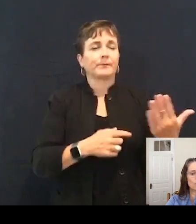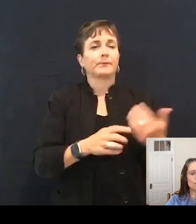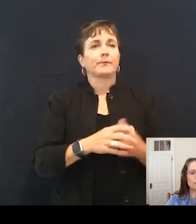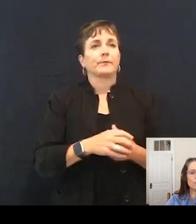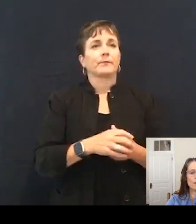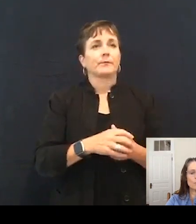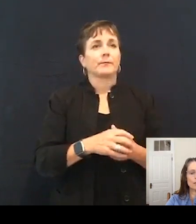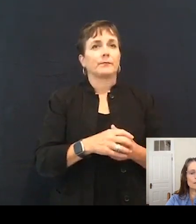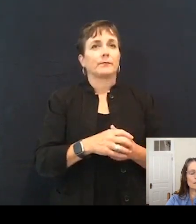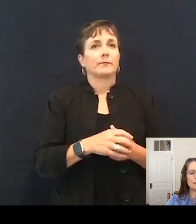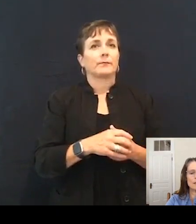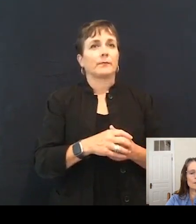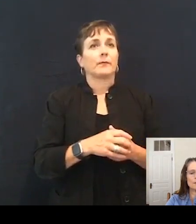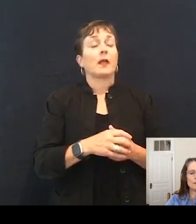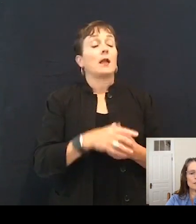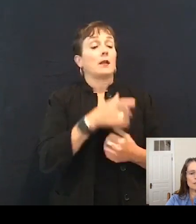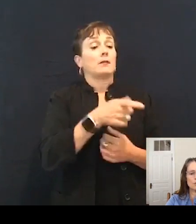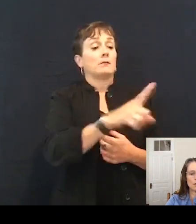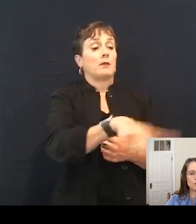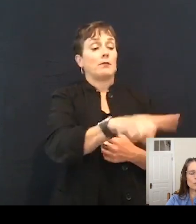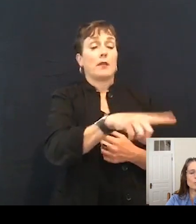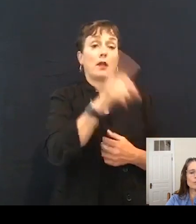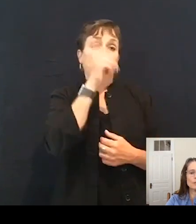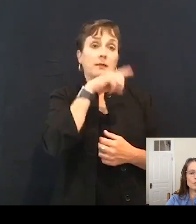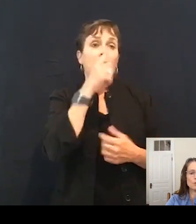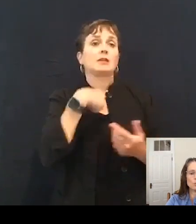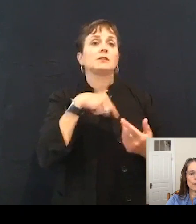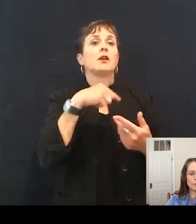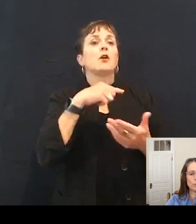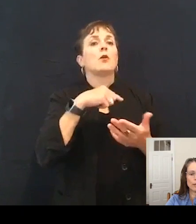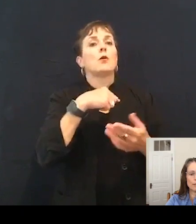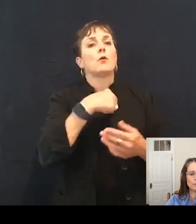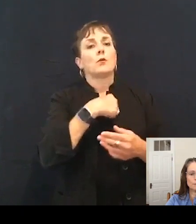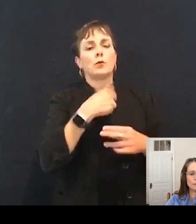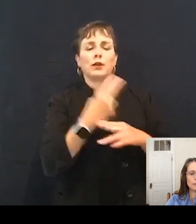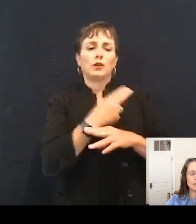that we can see that the injection procedure went well.